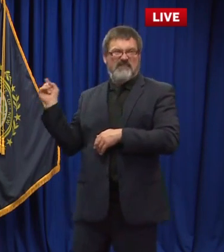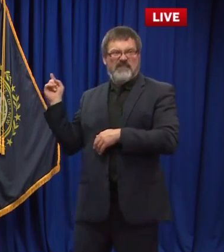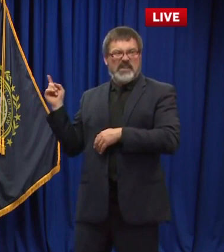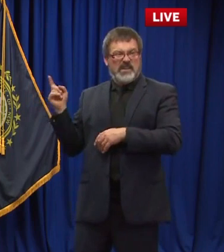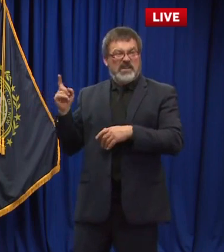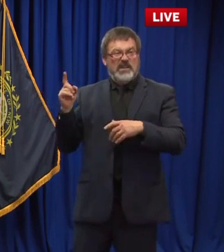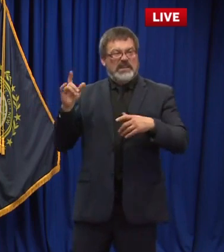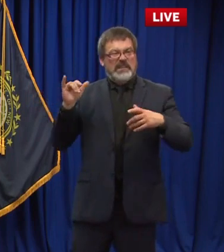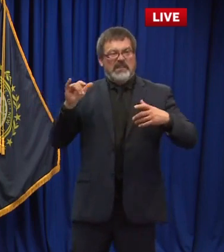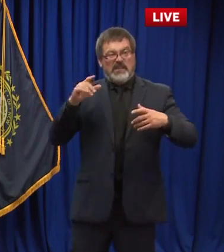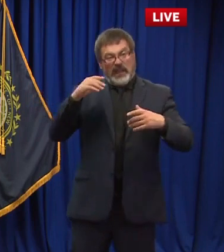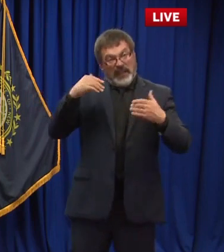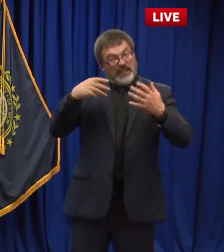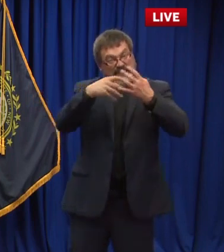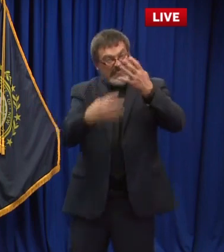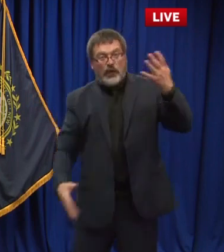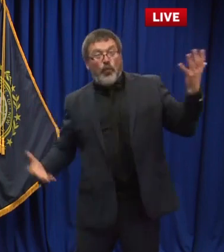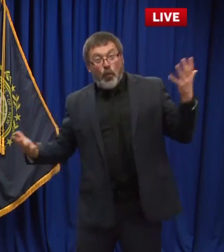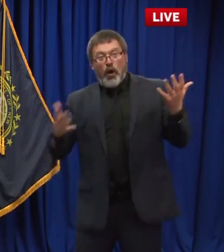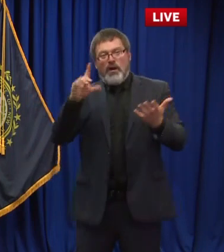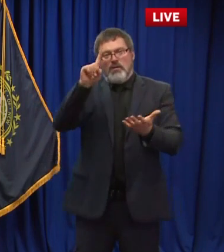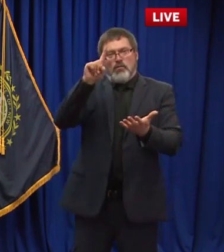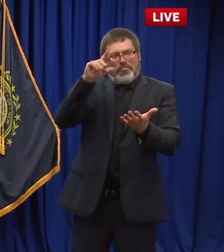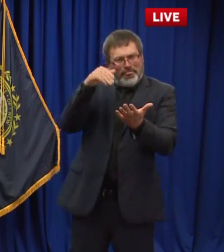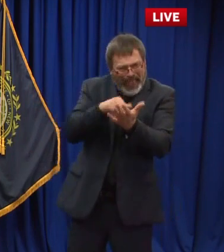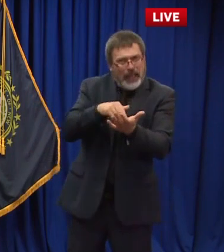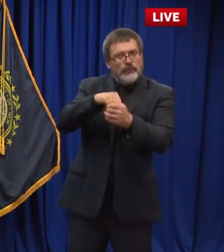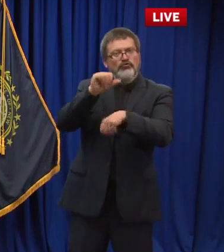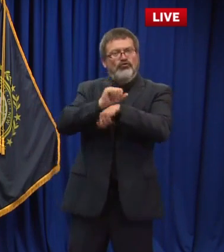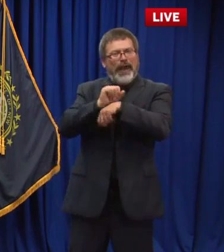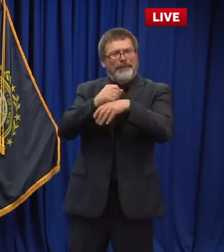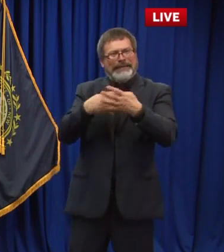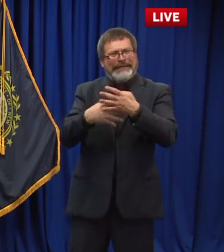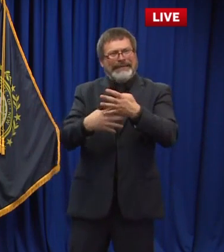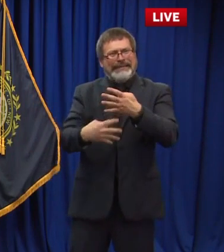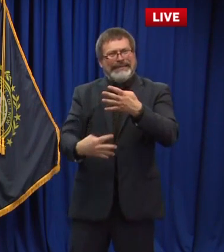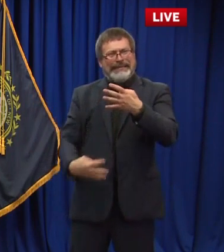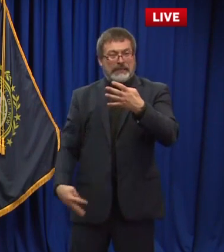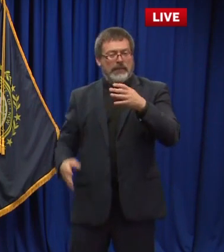WE WILL CONNECT THE JOB SEEKERS WITH EMPLOYERS.